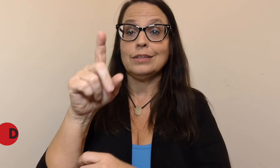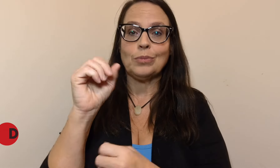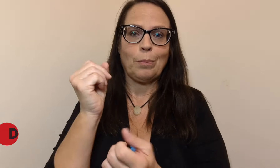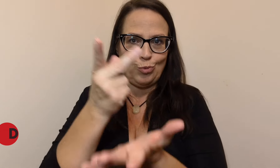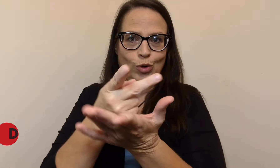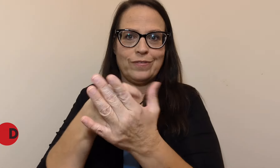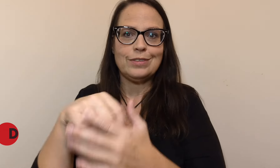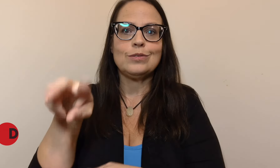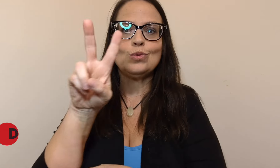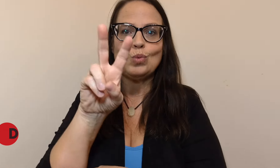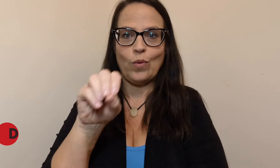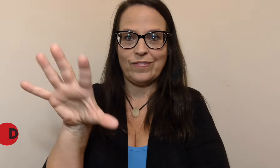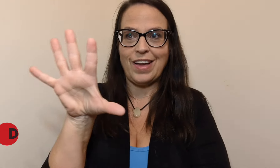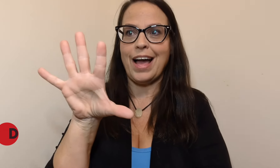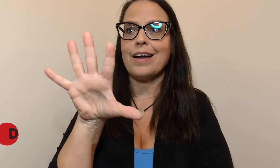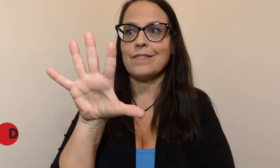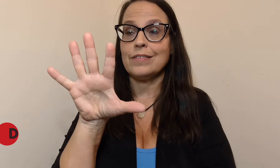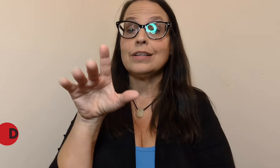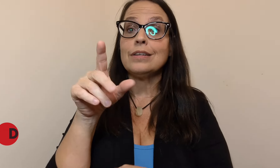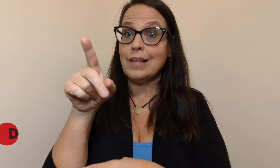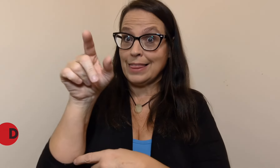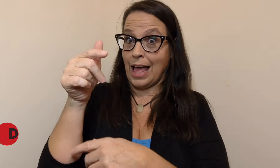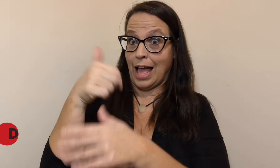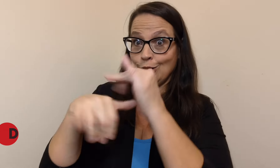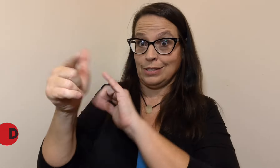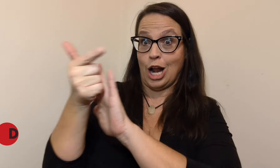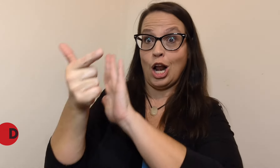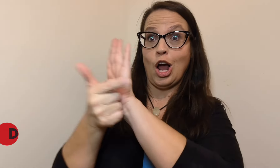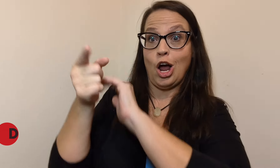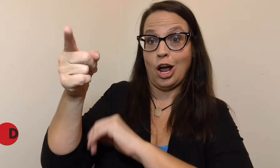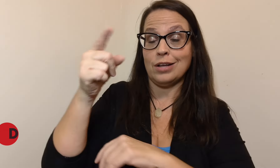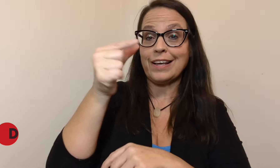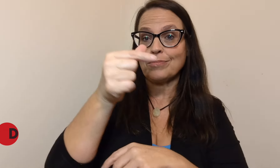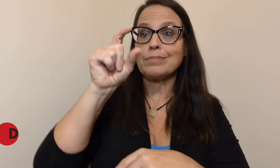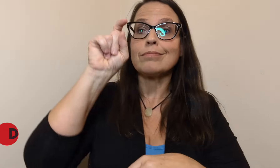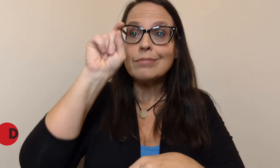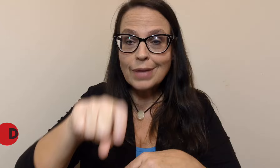which was approved in 2005. Under the AODA law, the government